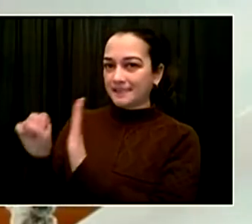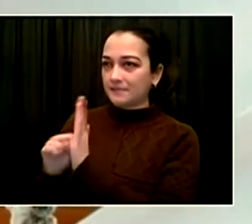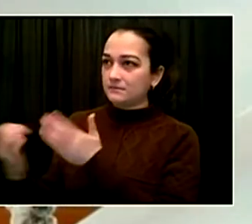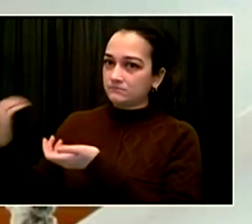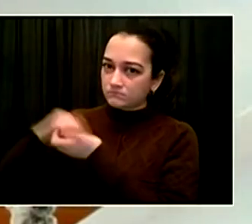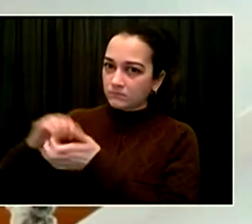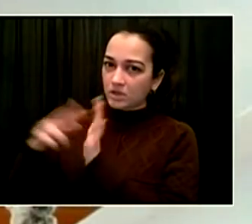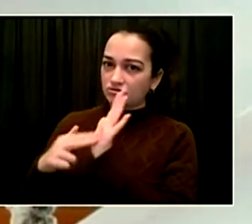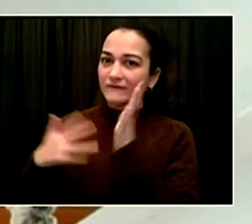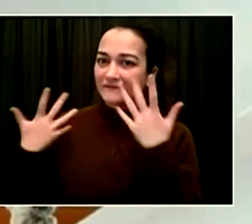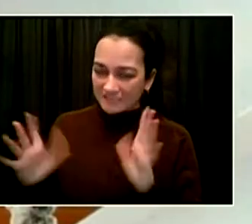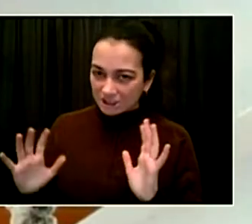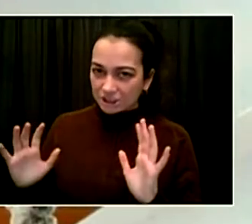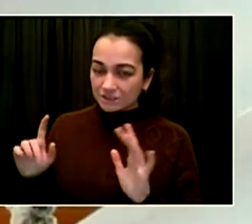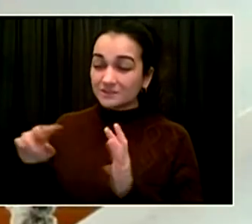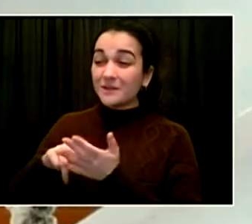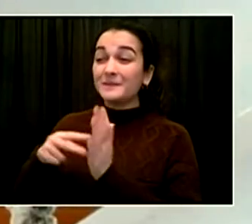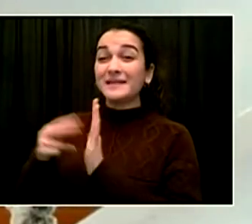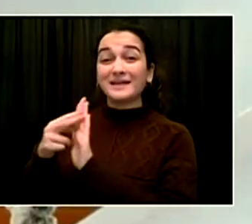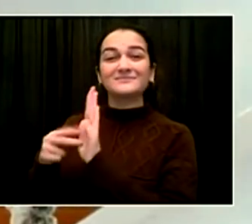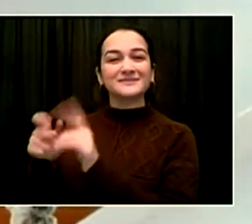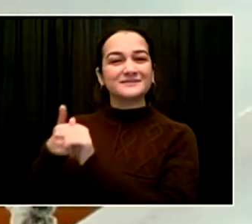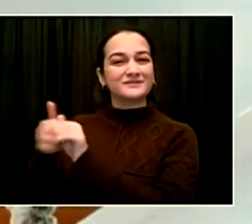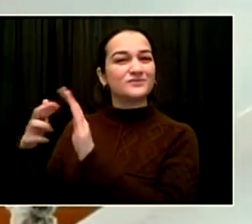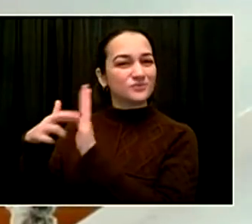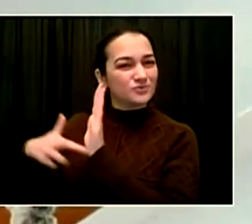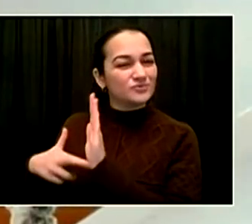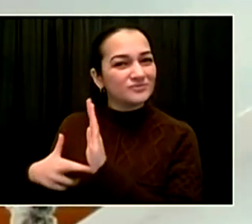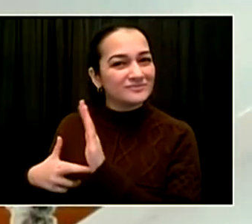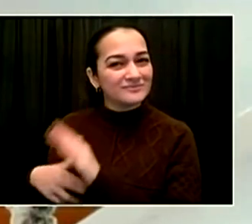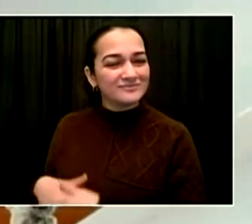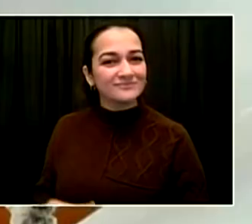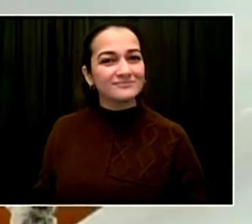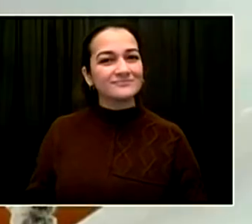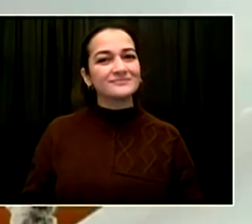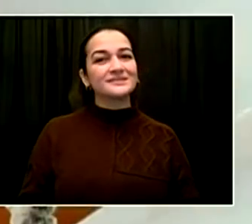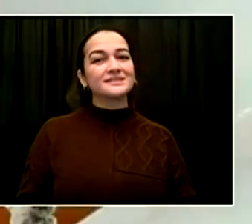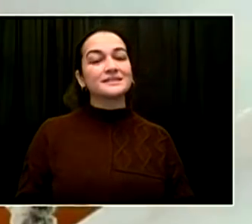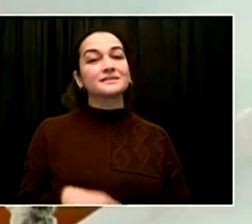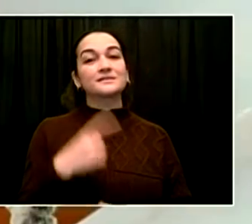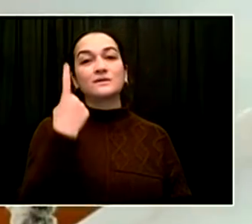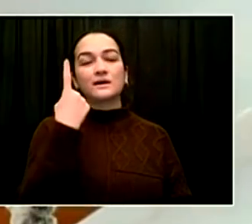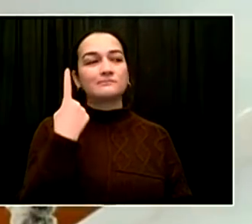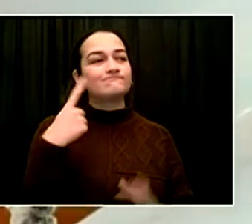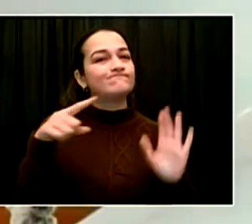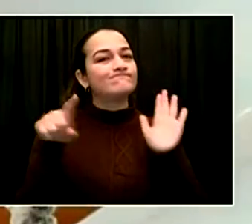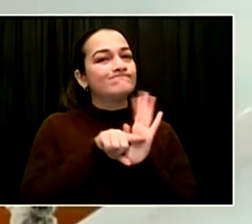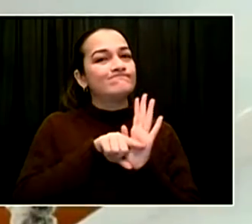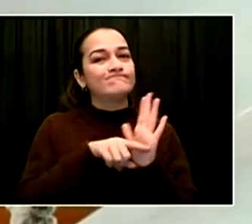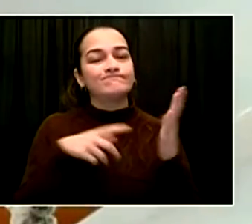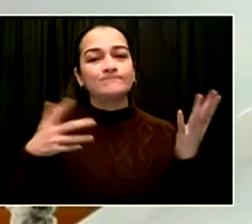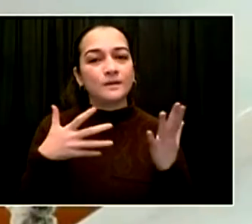WE'RE GOING TO CORRECT THAT